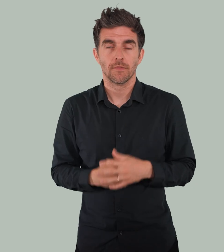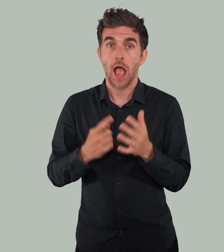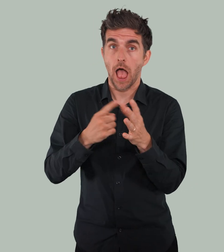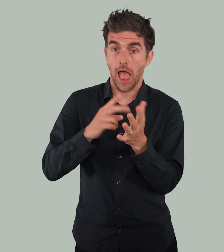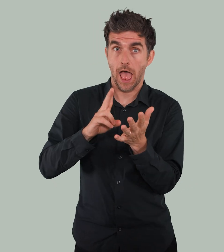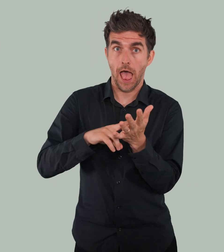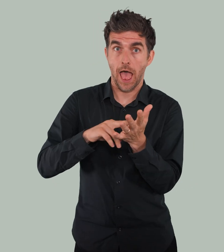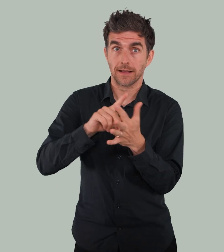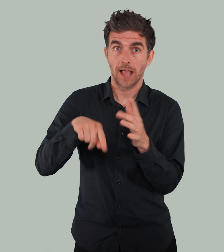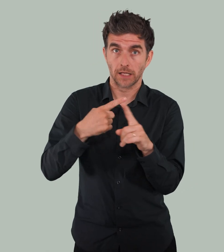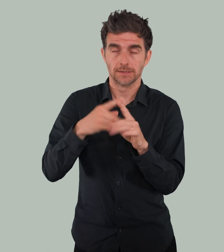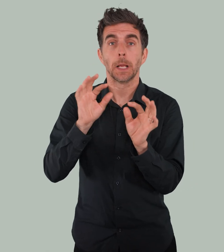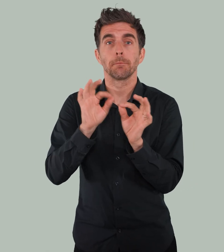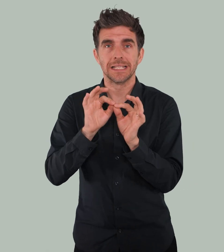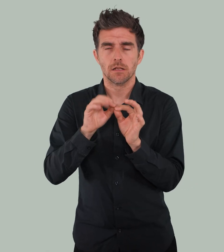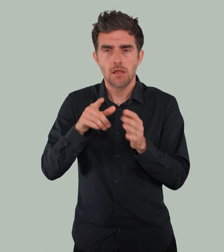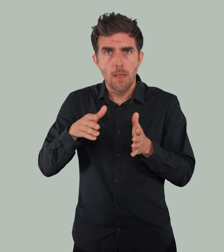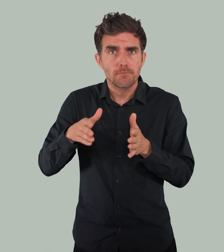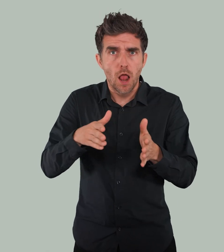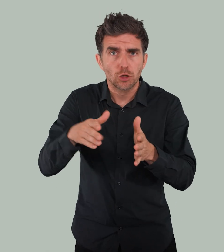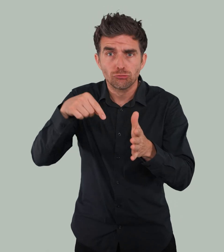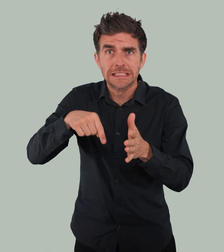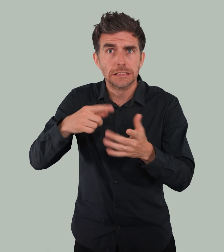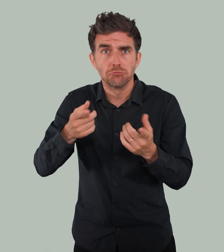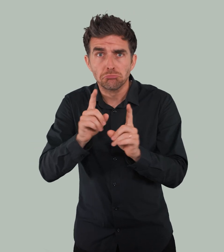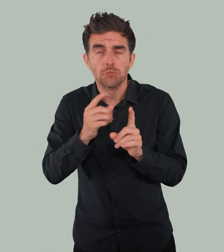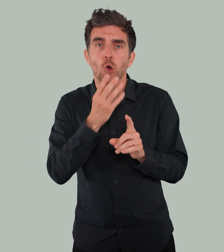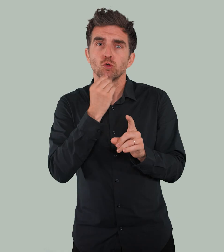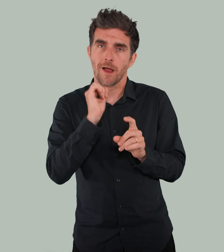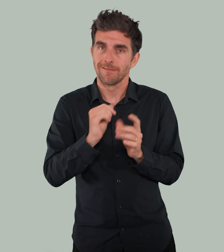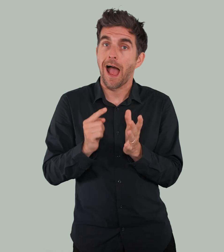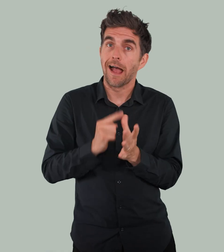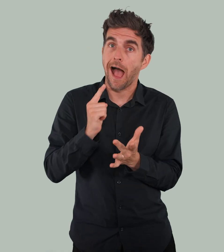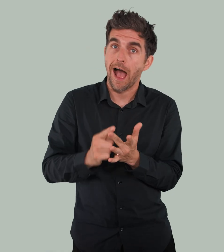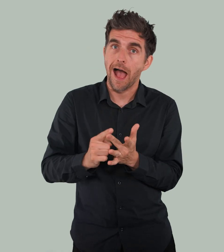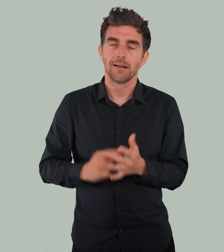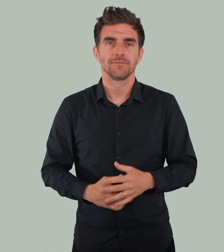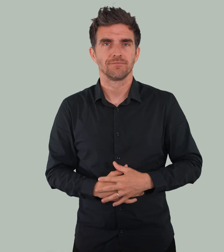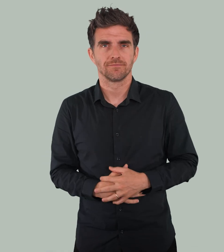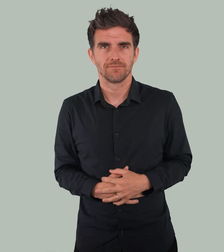Annex B: Methodology and use of Artificial Intelligence (AI)